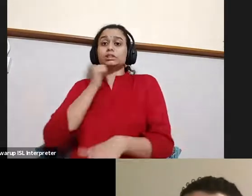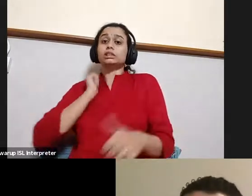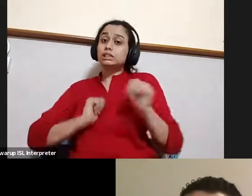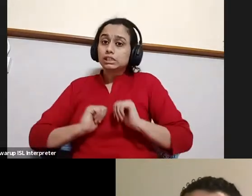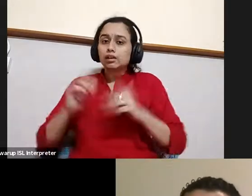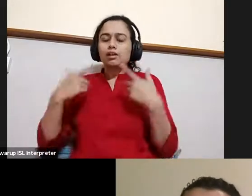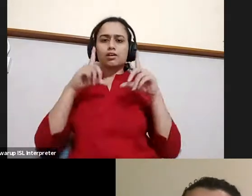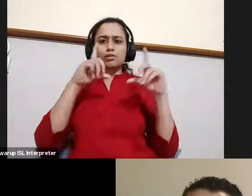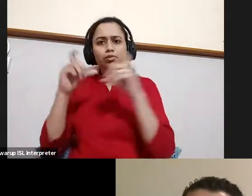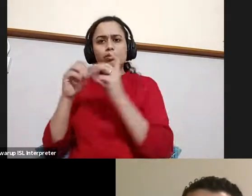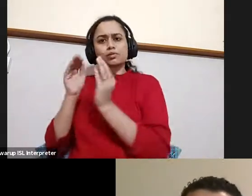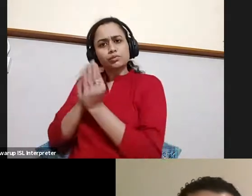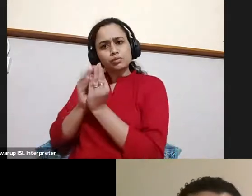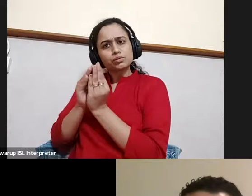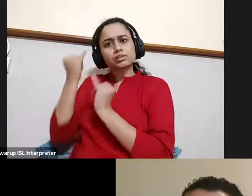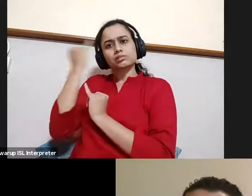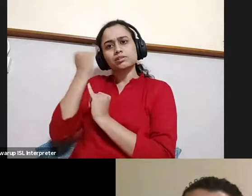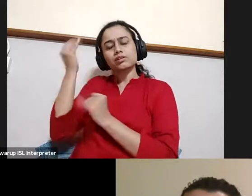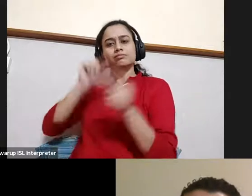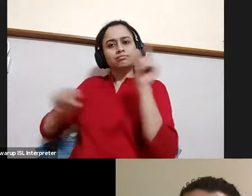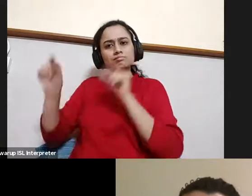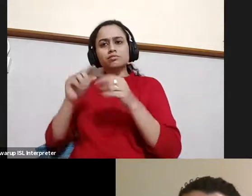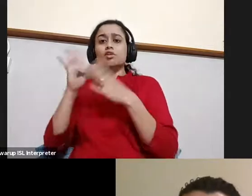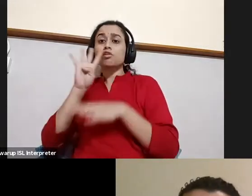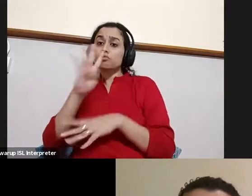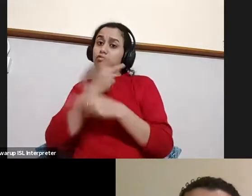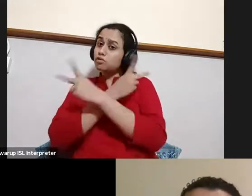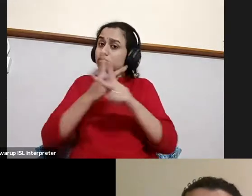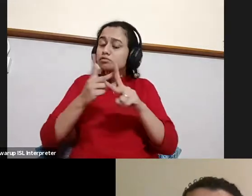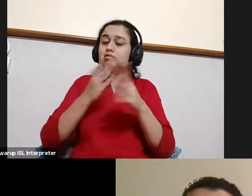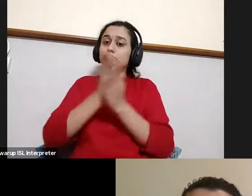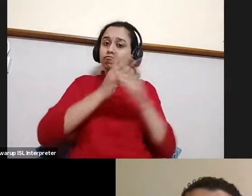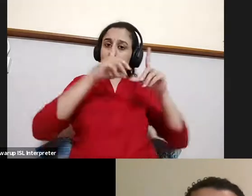tinkering and trying new things he went through four different types of cameras throughout